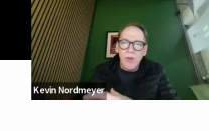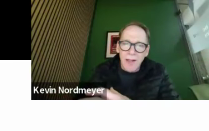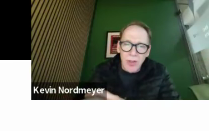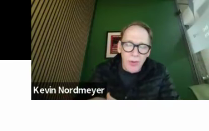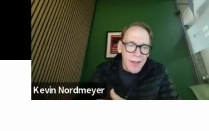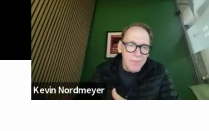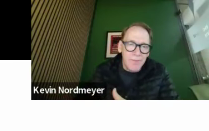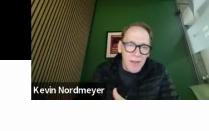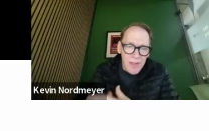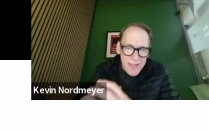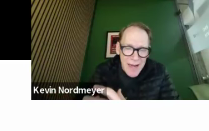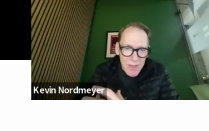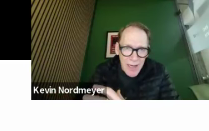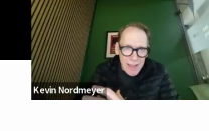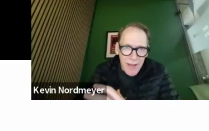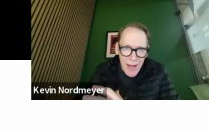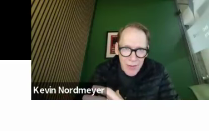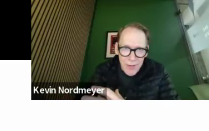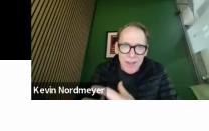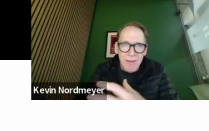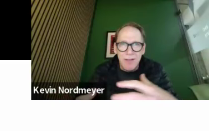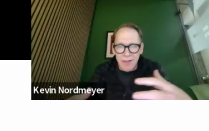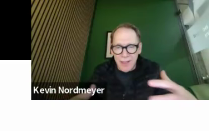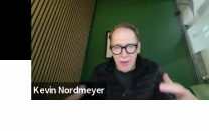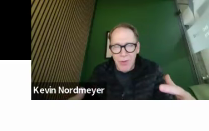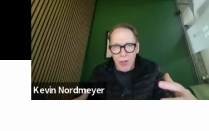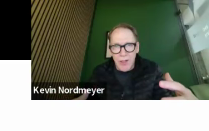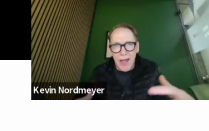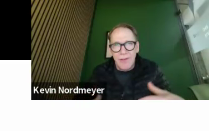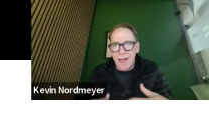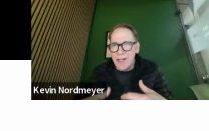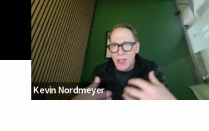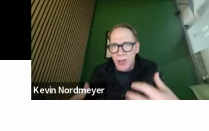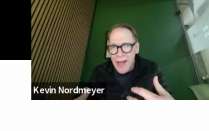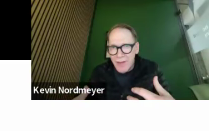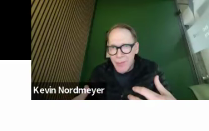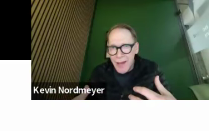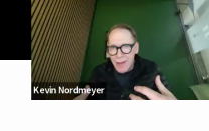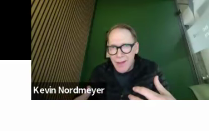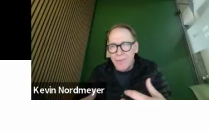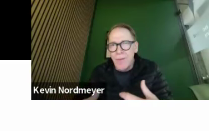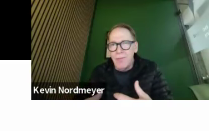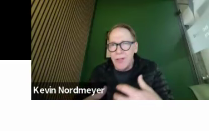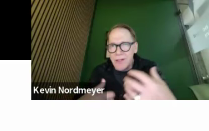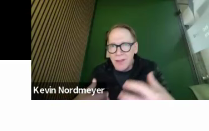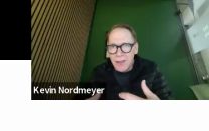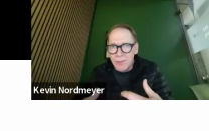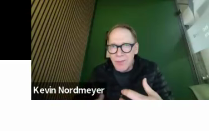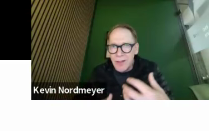I'm trying to do a, the same size of how, same size of components there. I have a additional half bath plus a little,